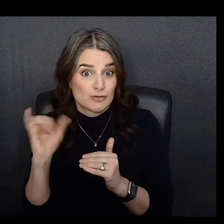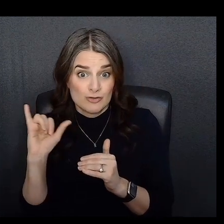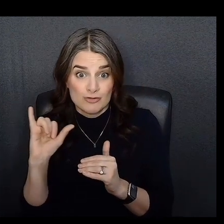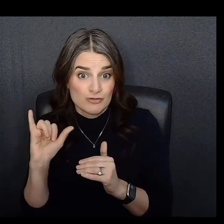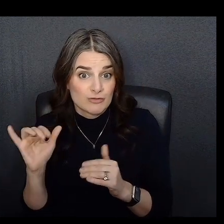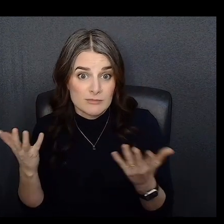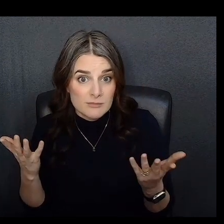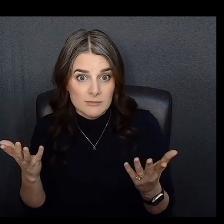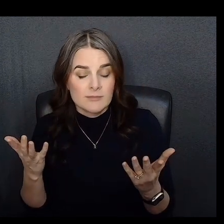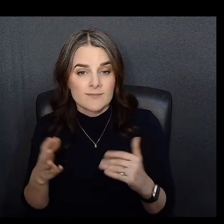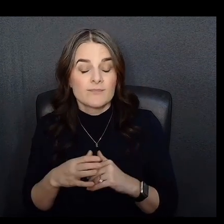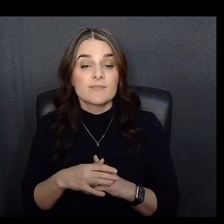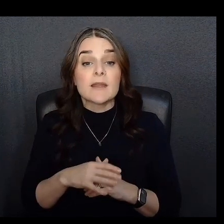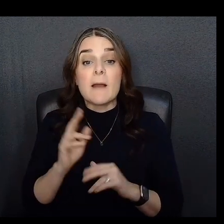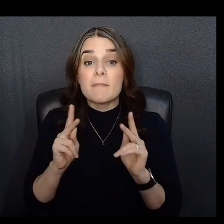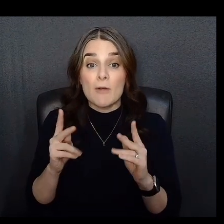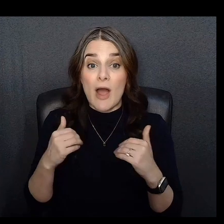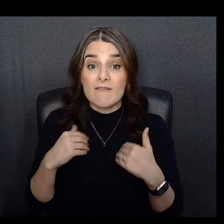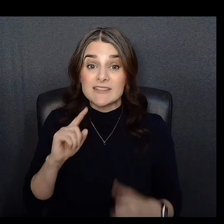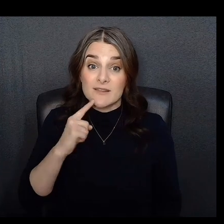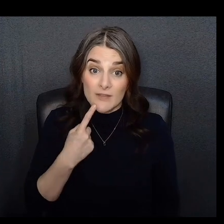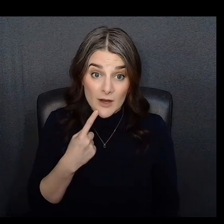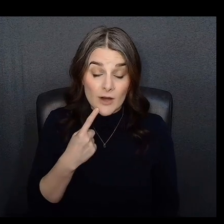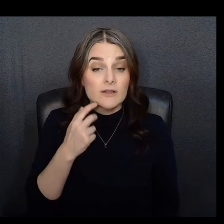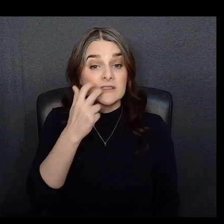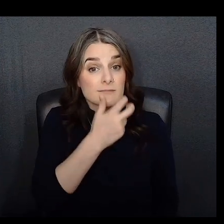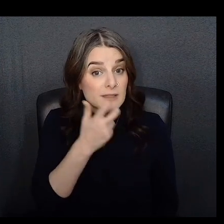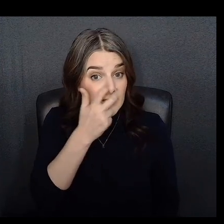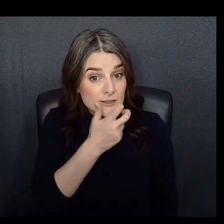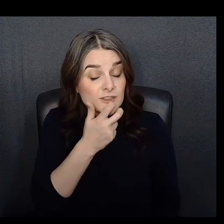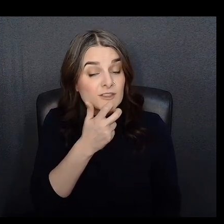So people with severe physical and speech disabilities